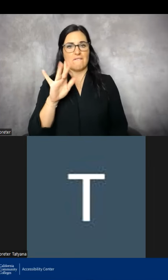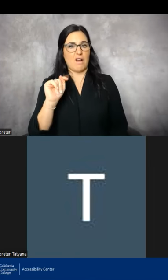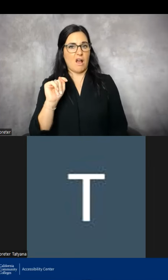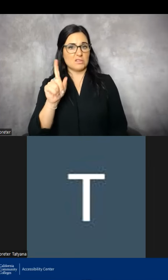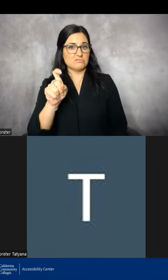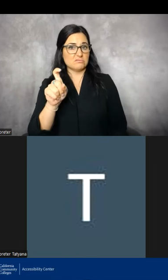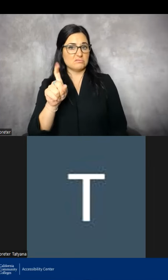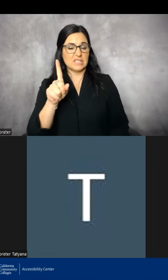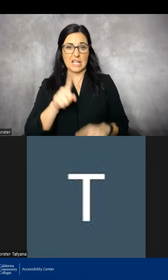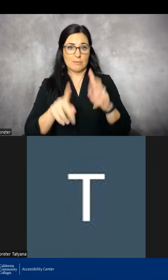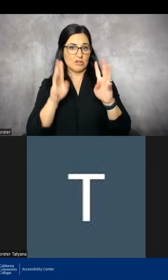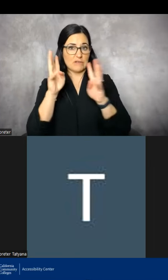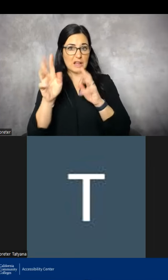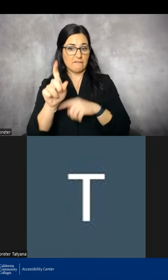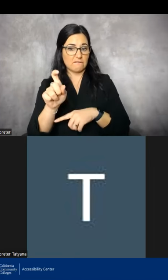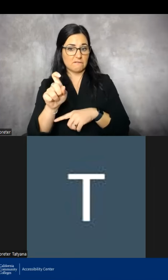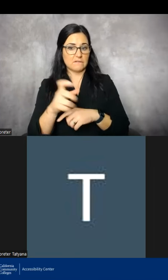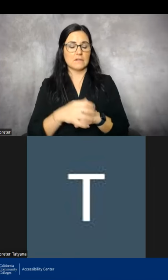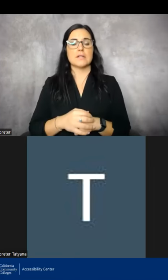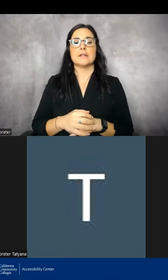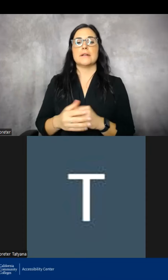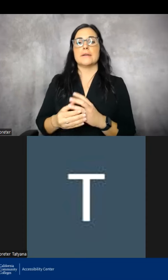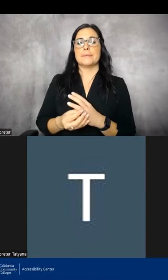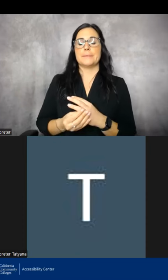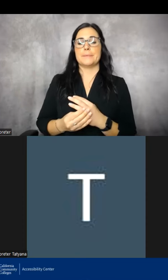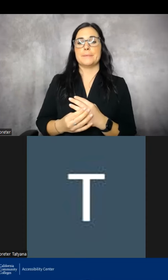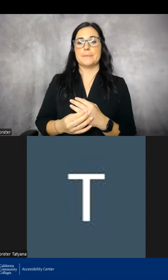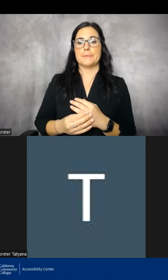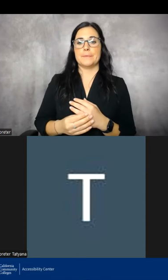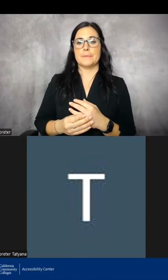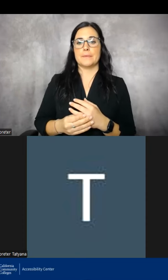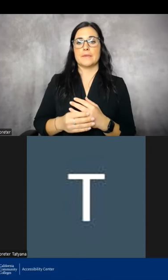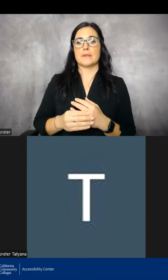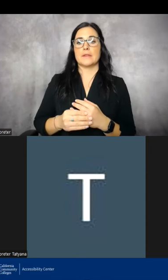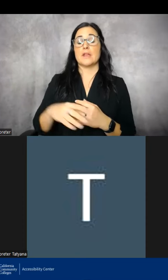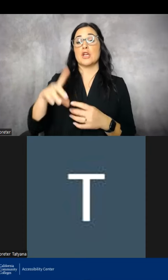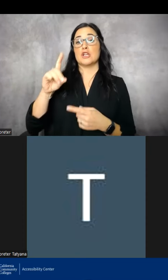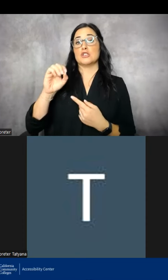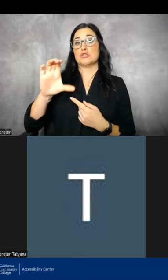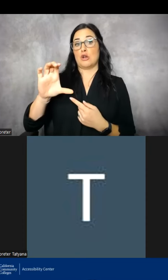For example, maybe a separate version of the same document should be created.